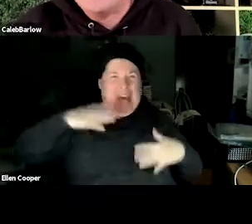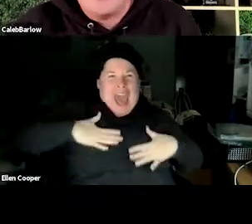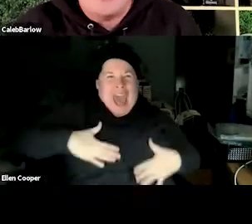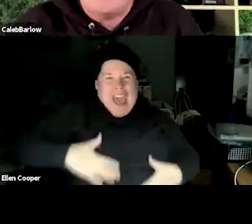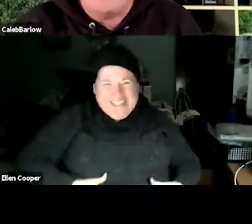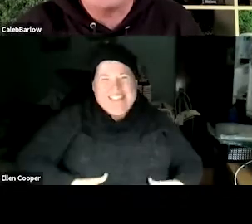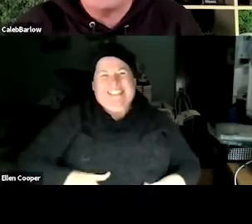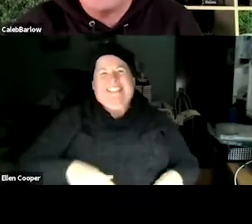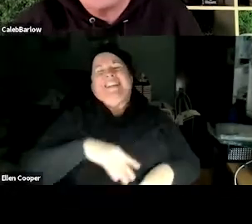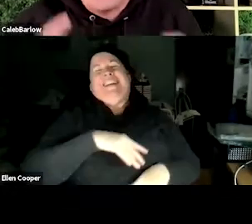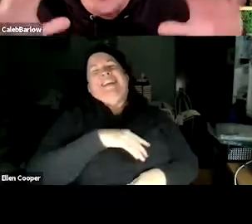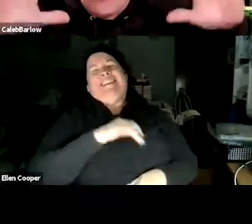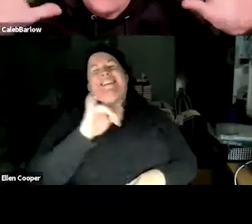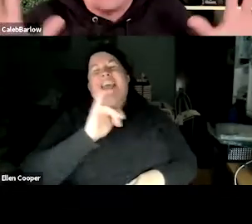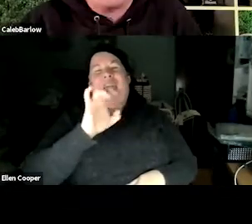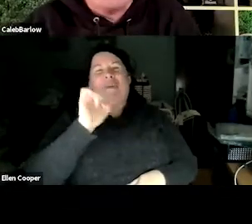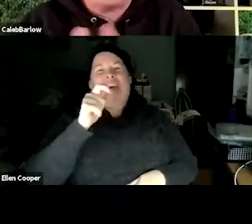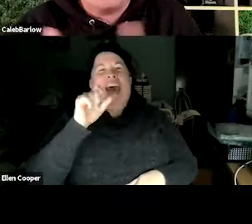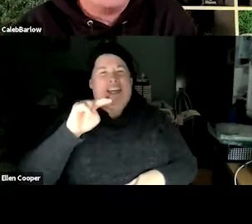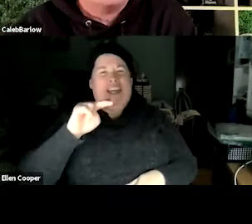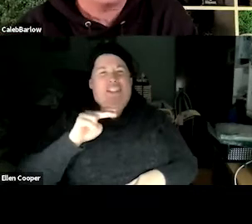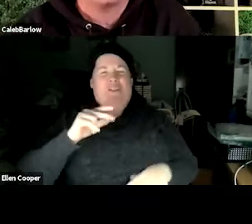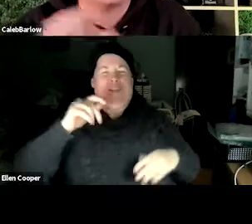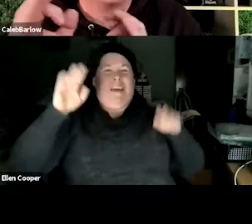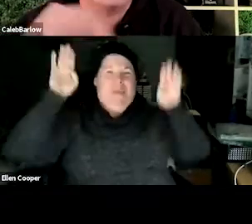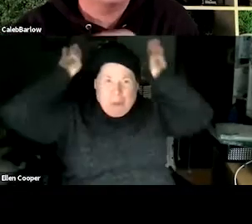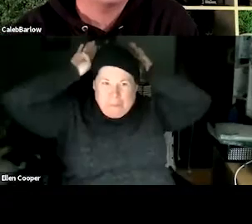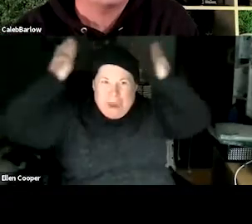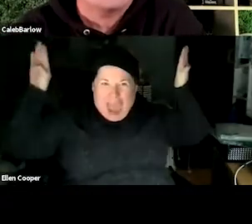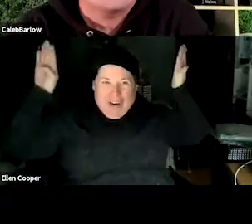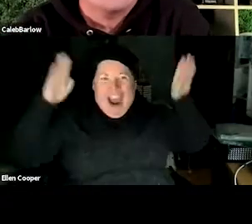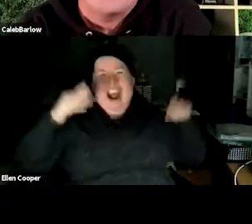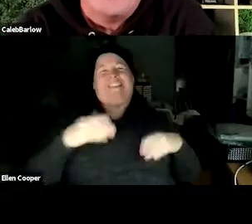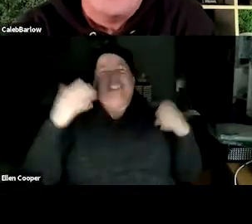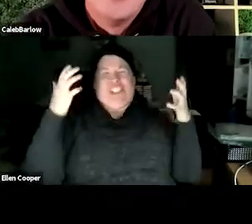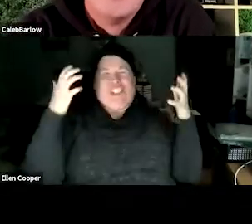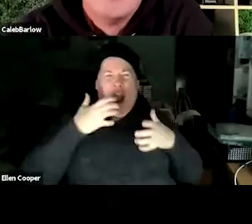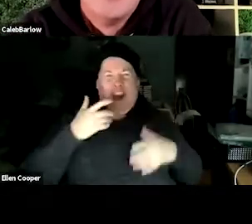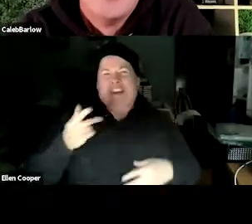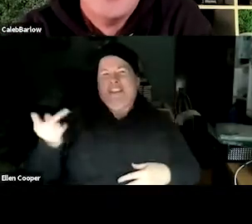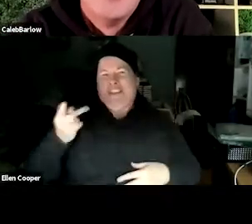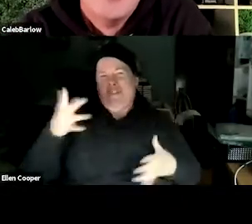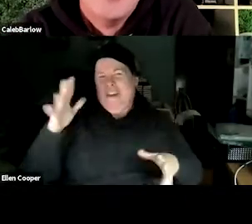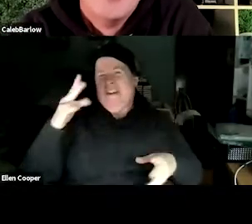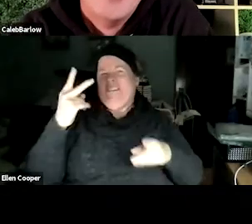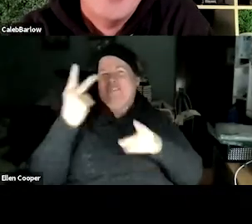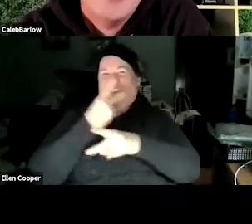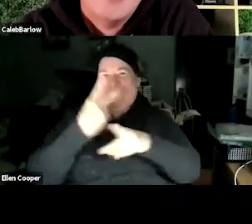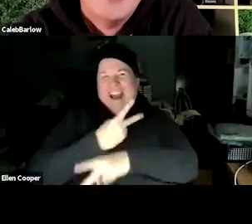CalebBarlow: ID and say Alan's got the whole dark background I think about YouTube got this figured out Rick Mislan: They got it figured out. That's awesome.